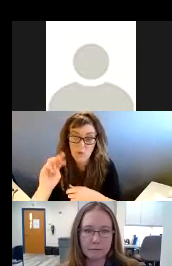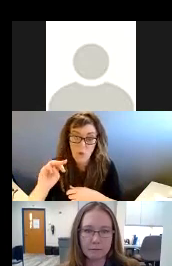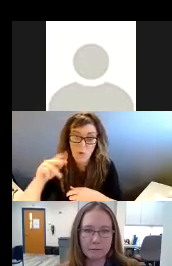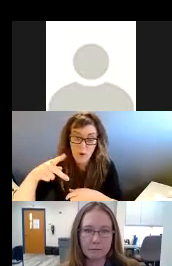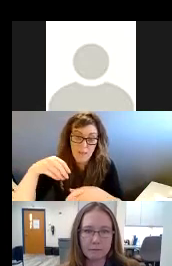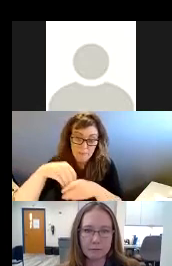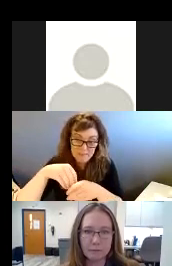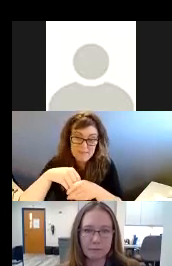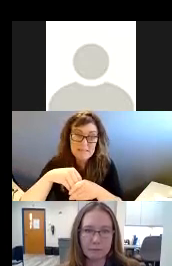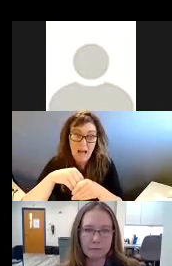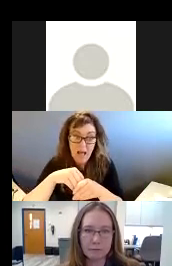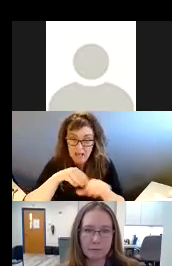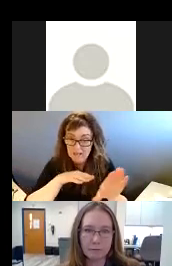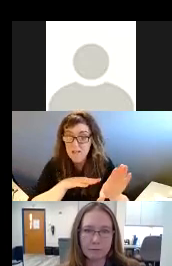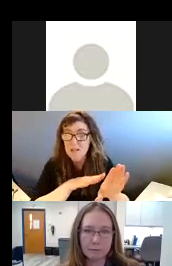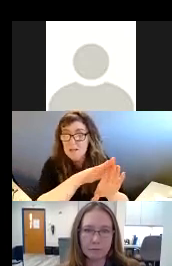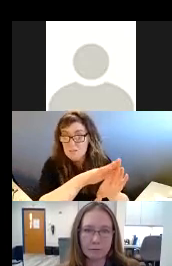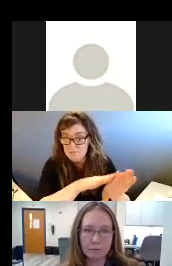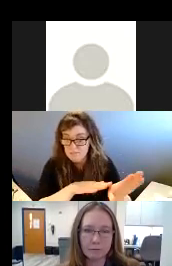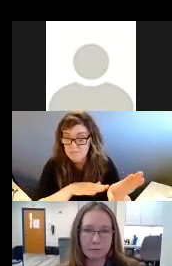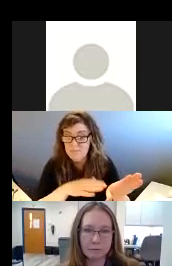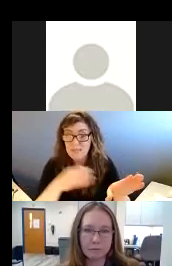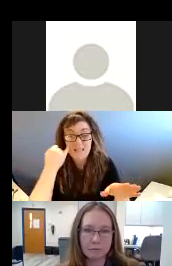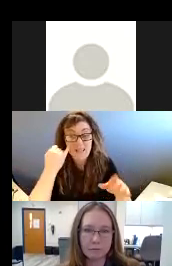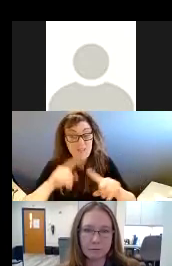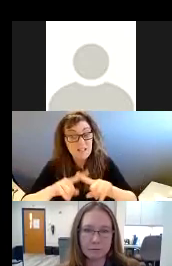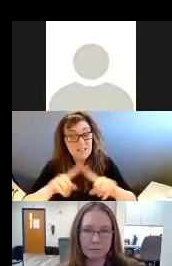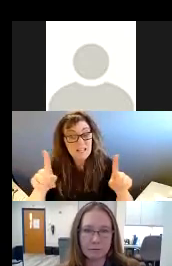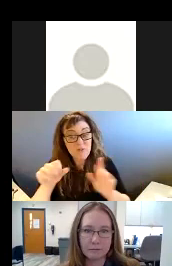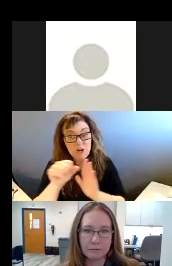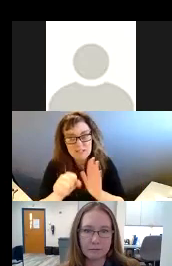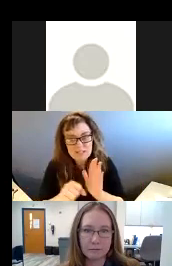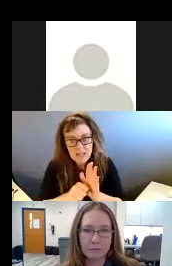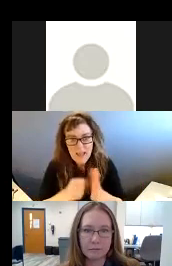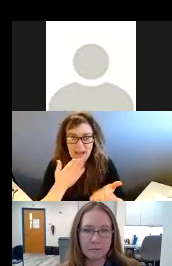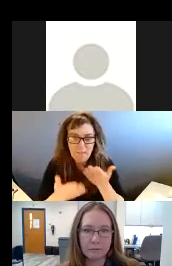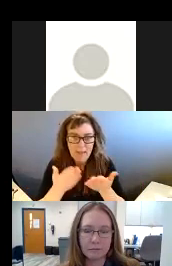SUGGESTED, SINCE THEY LIVE IN A DIFFERENT STATE, THEY HAVE TO CONSIDER WEATHER AND ENVIRONMENT.